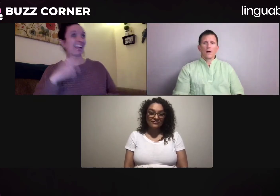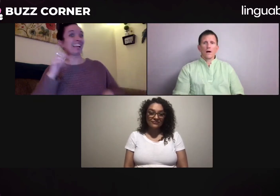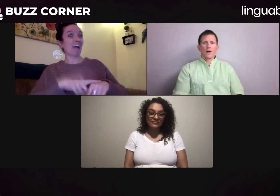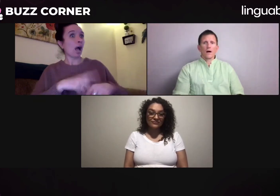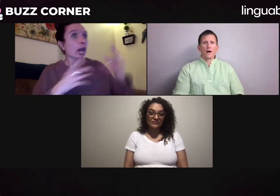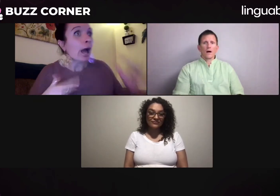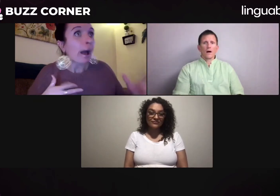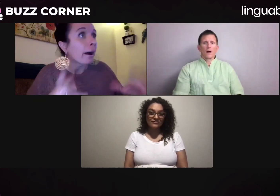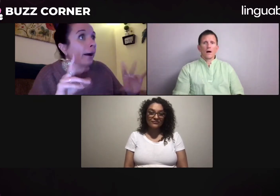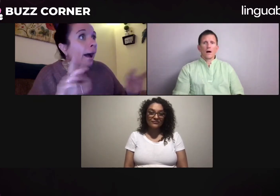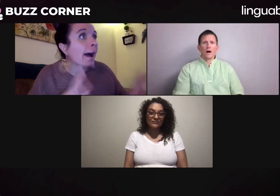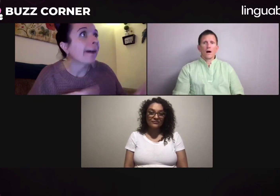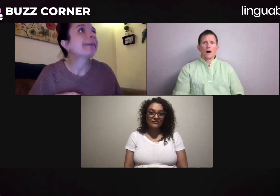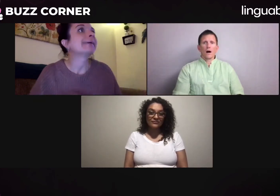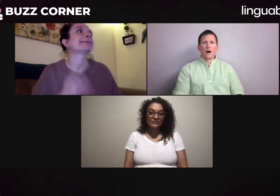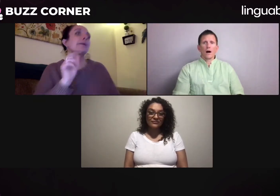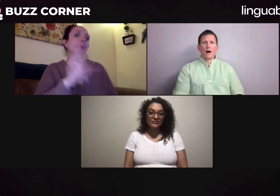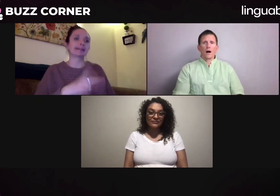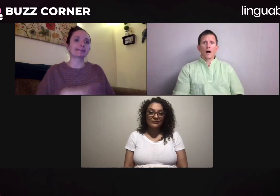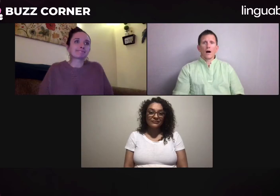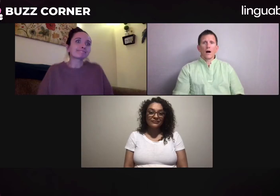that are hiring interpreters for public facing events.